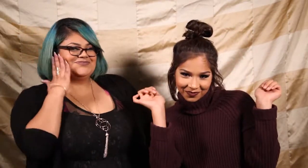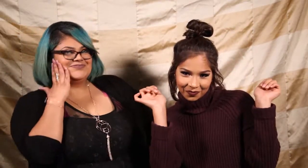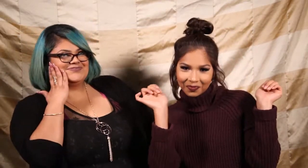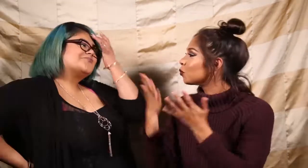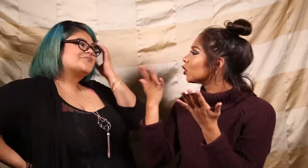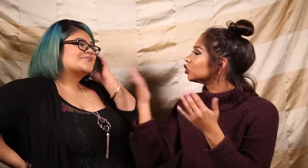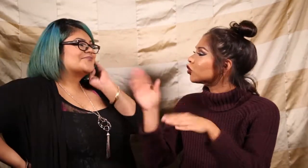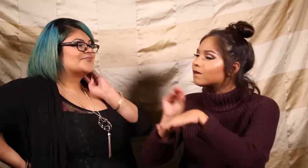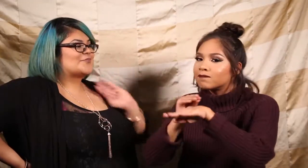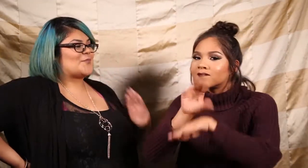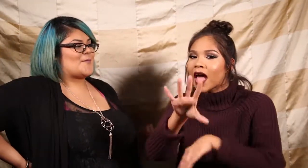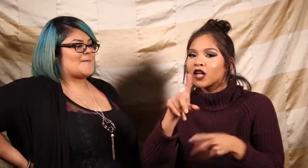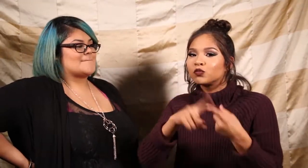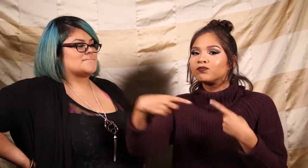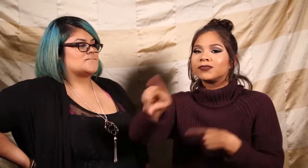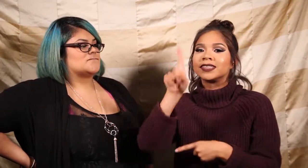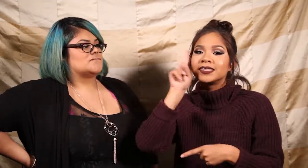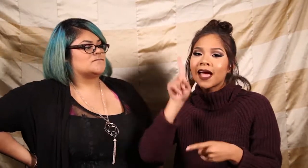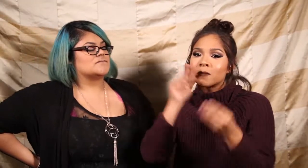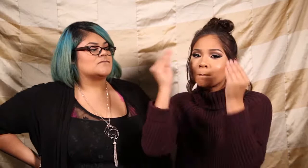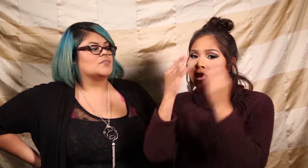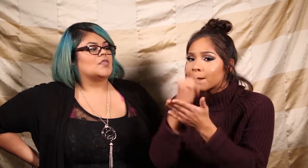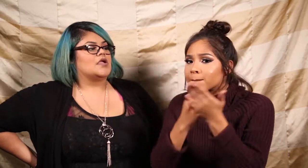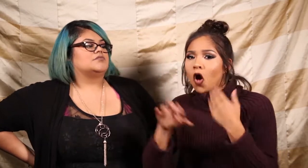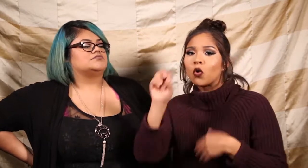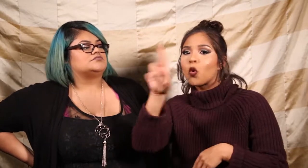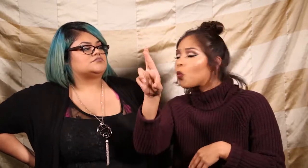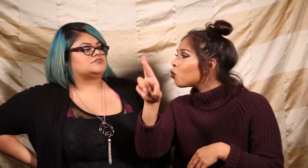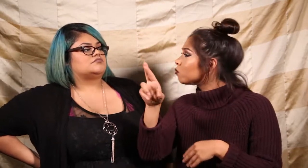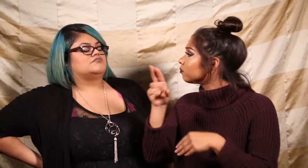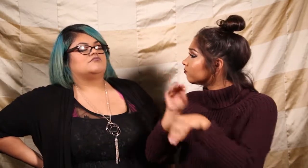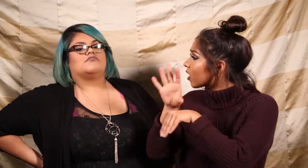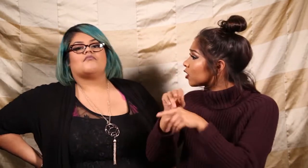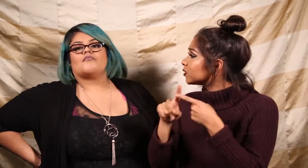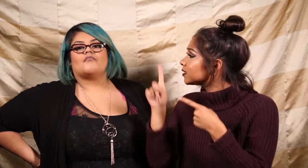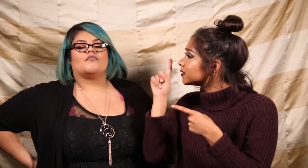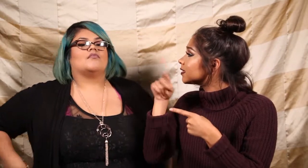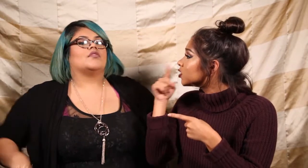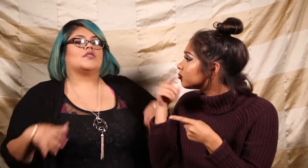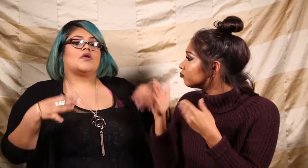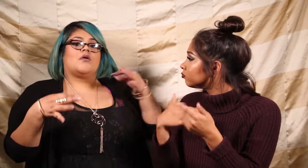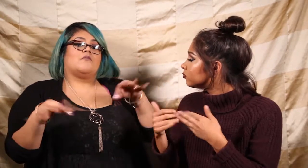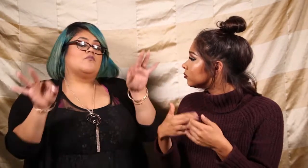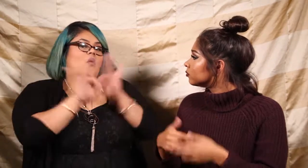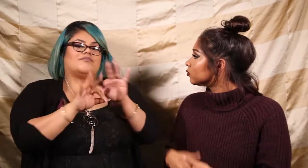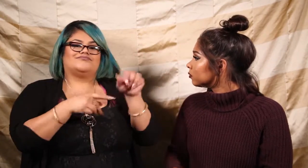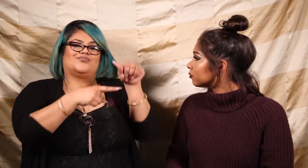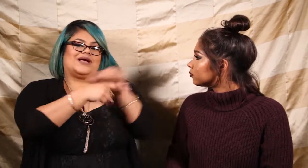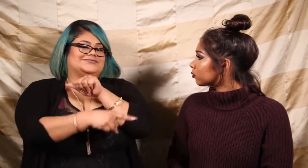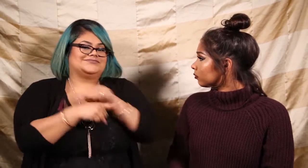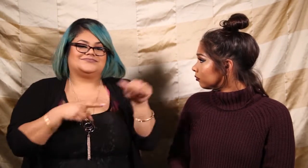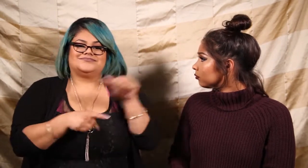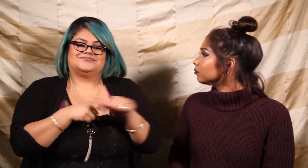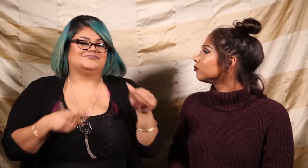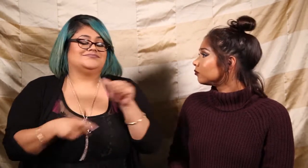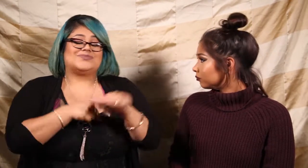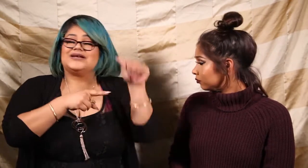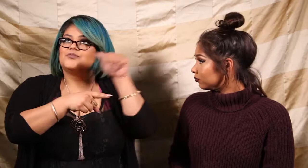WHat is your advice to Deaf MUA or anyone? PRACTICE! keep practing until you're good because practice is the key to be makeup artist.